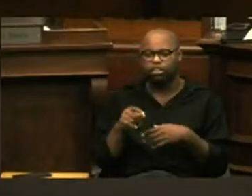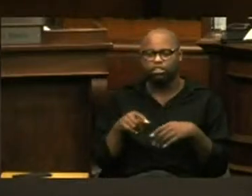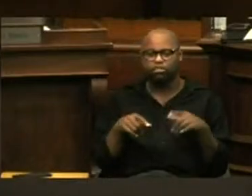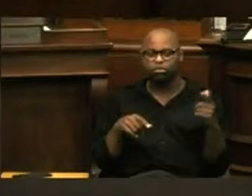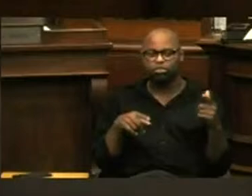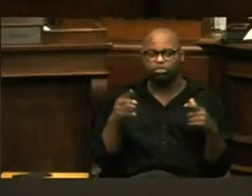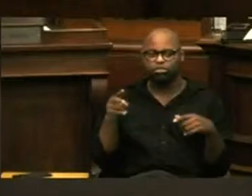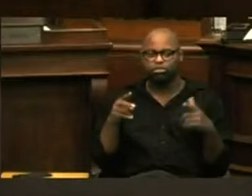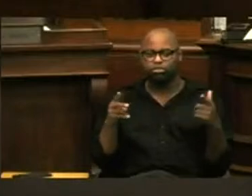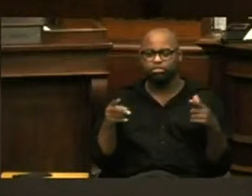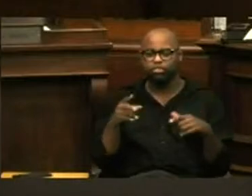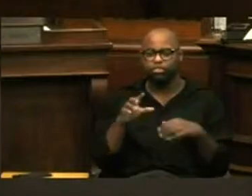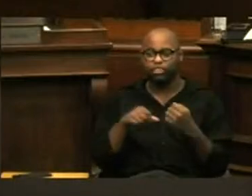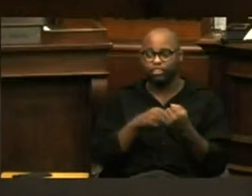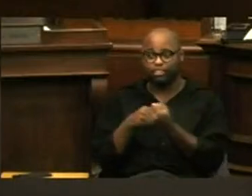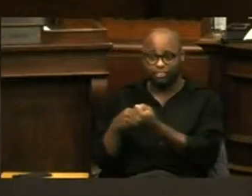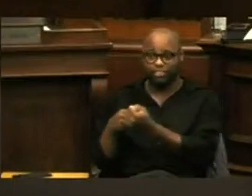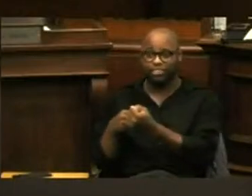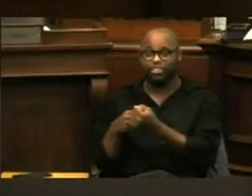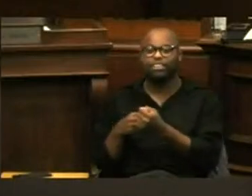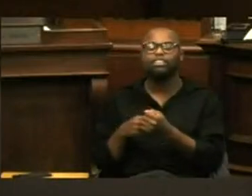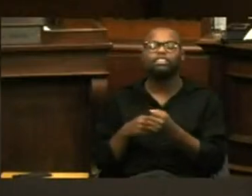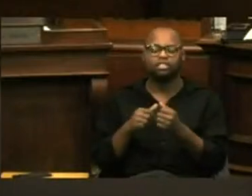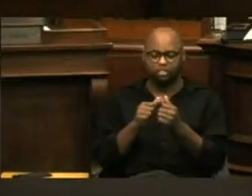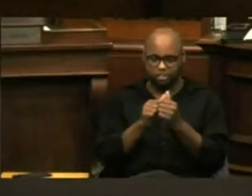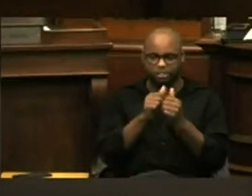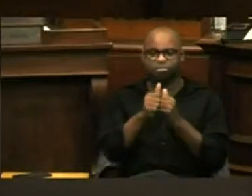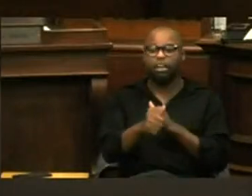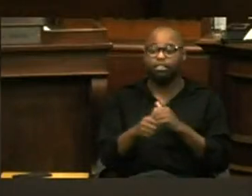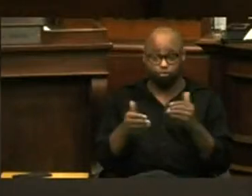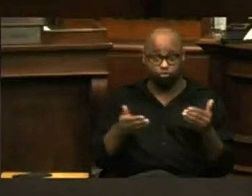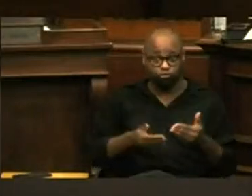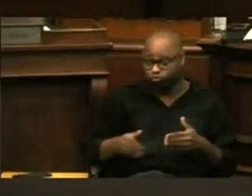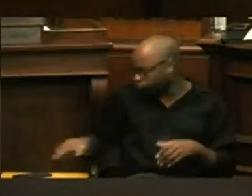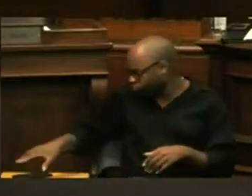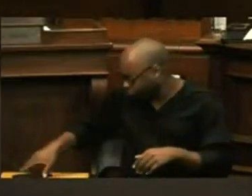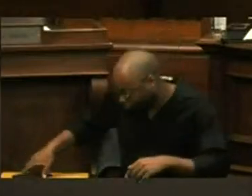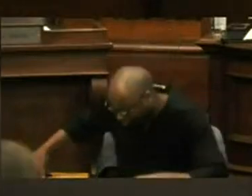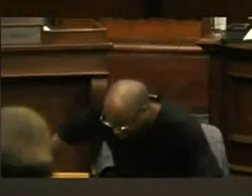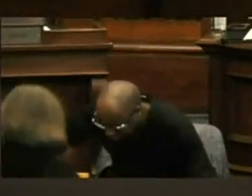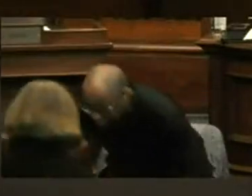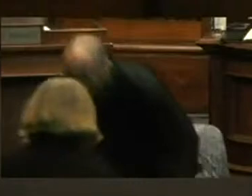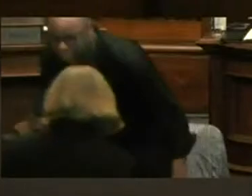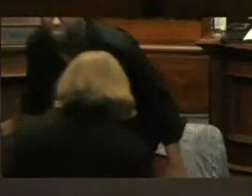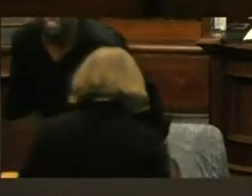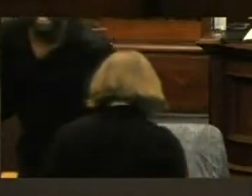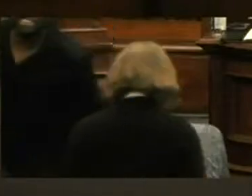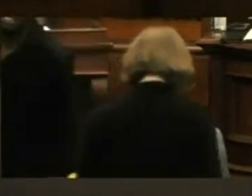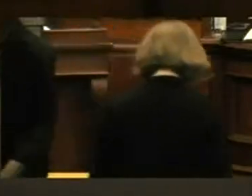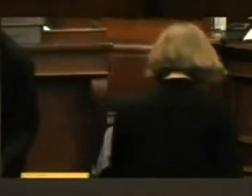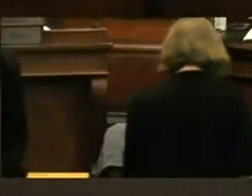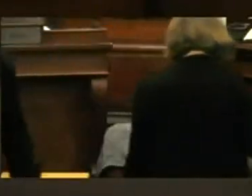Moving a motion a second.